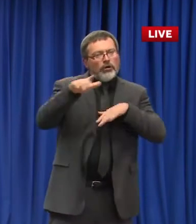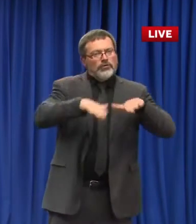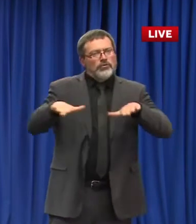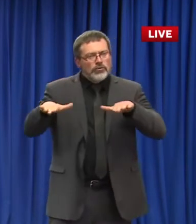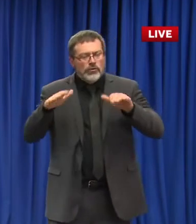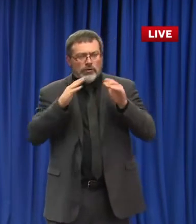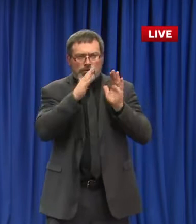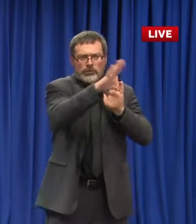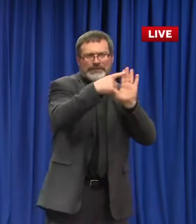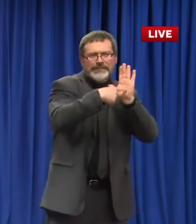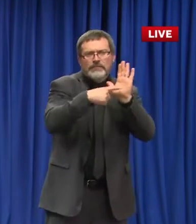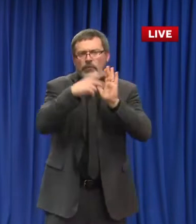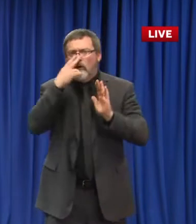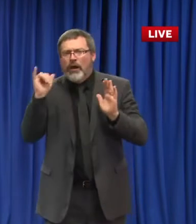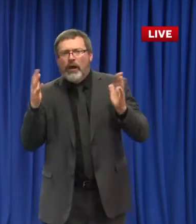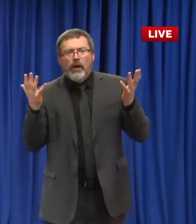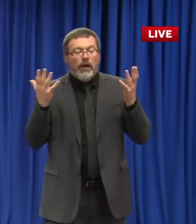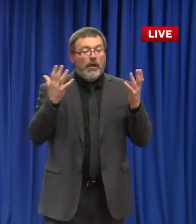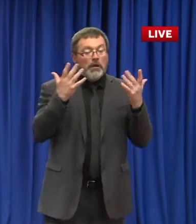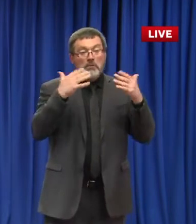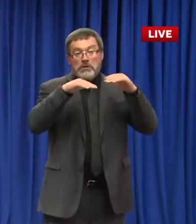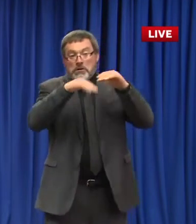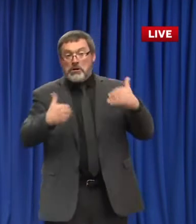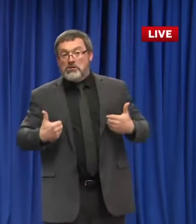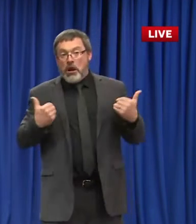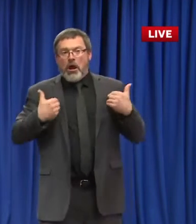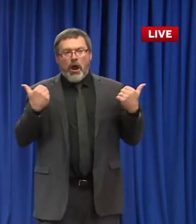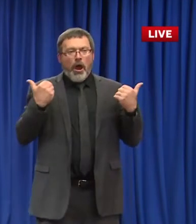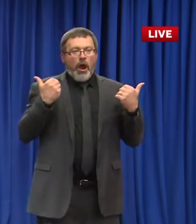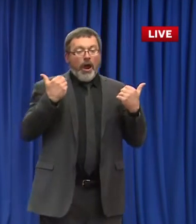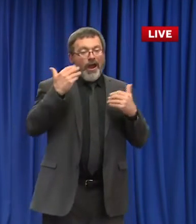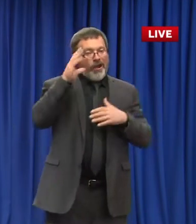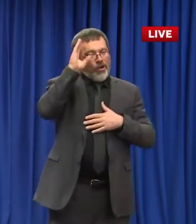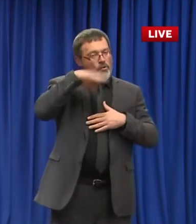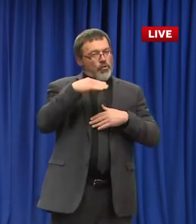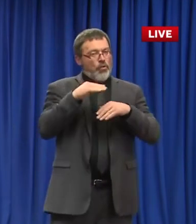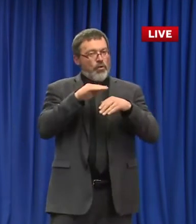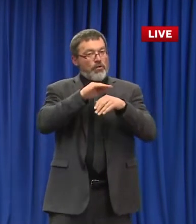CAN LEARN MORE ABOUT THE WAY THAT THIS PRESENTS IN SOME OF OUR YOUNGER POPULATION.